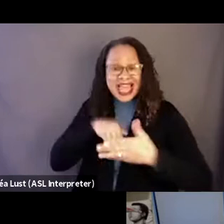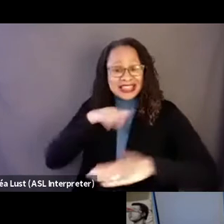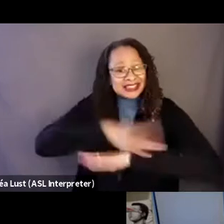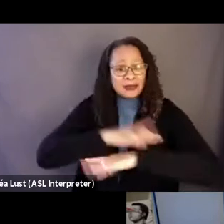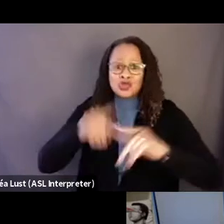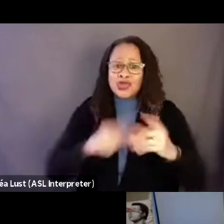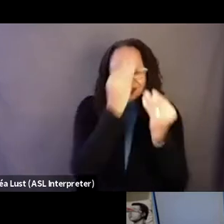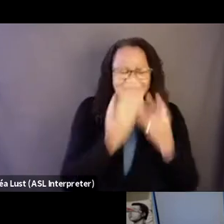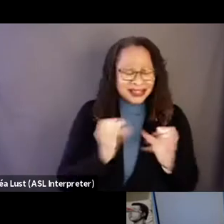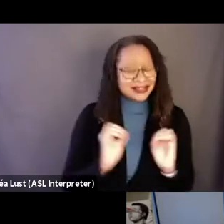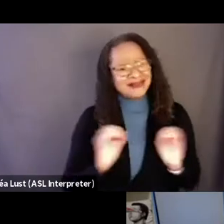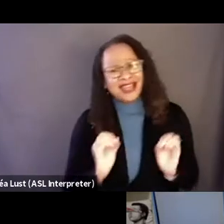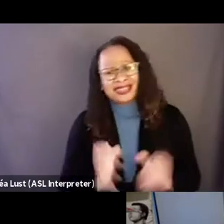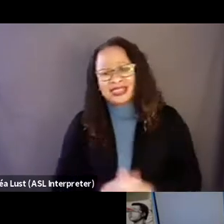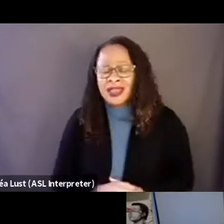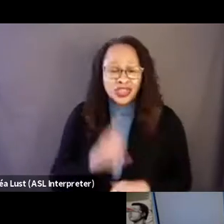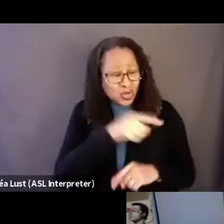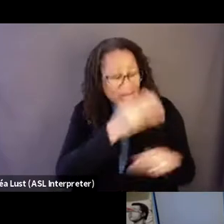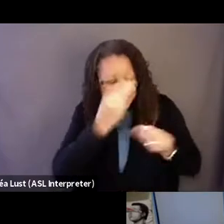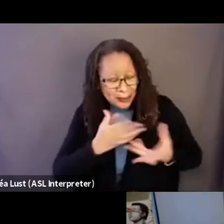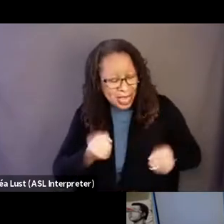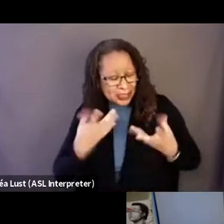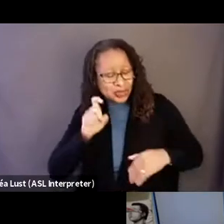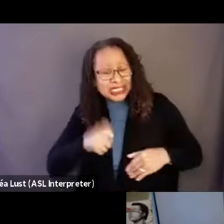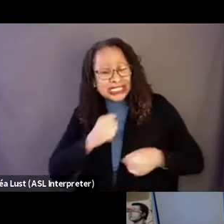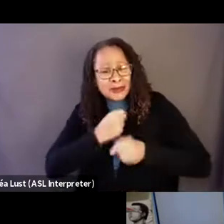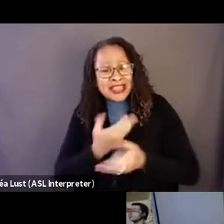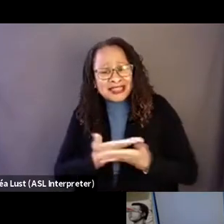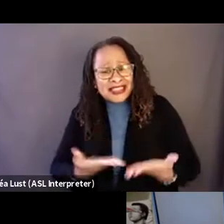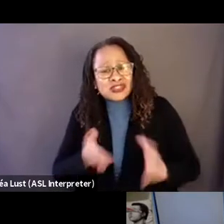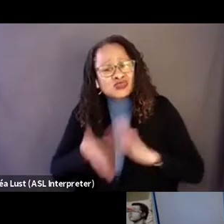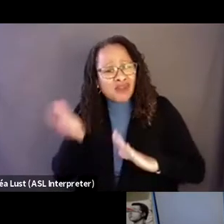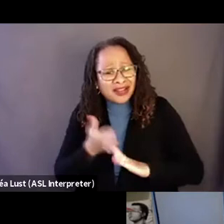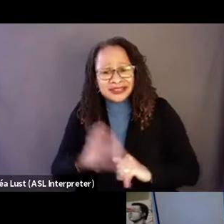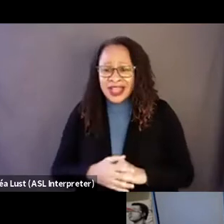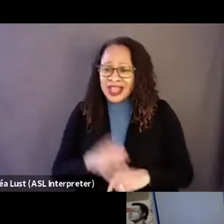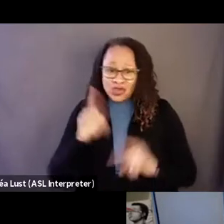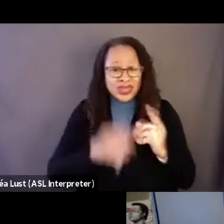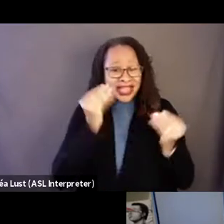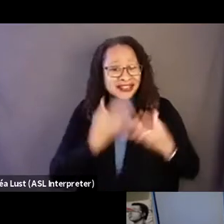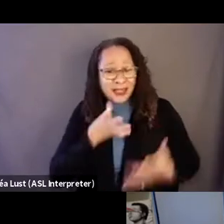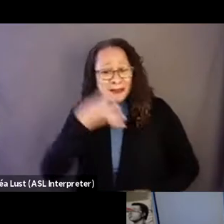You can't tell us how much we need to make things run. You can't tell a parent how much they need